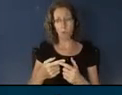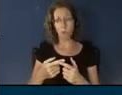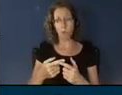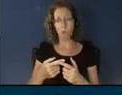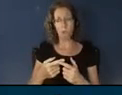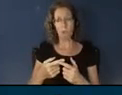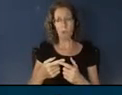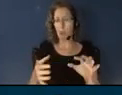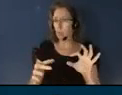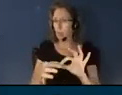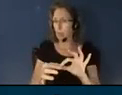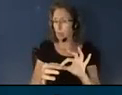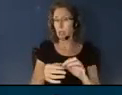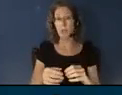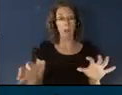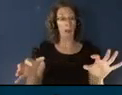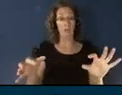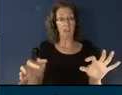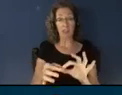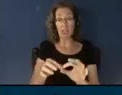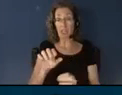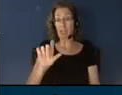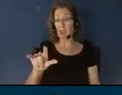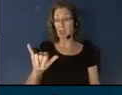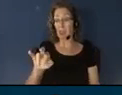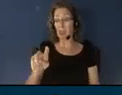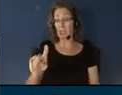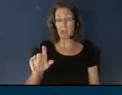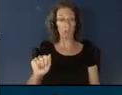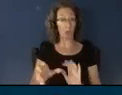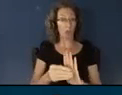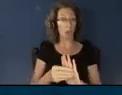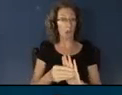link because if it's the link you can always just copy the link and save it to your